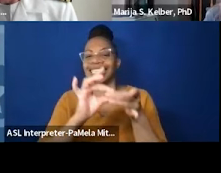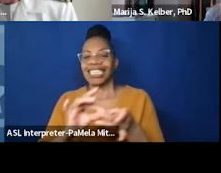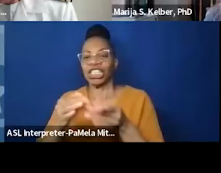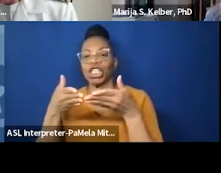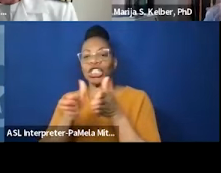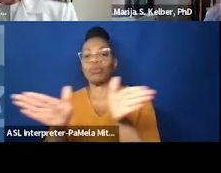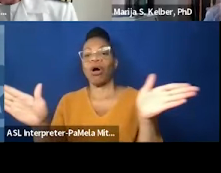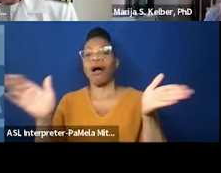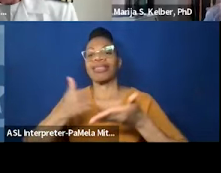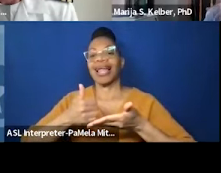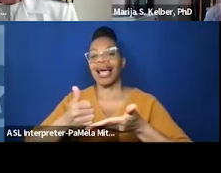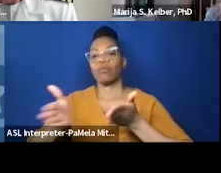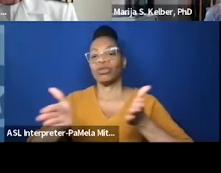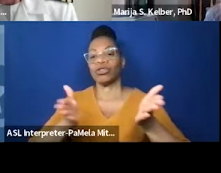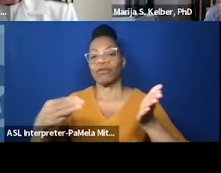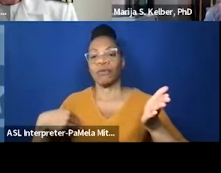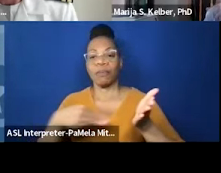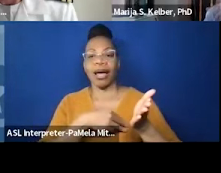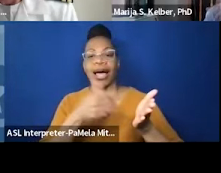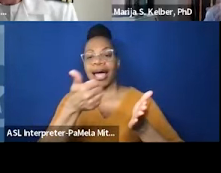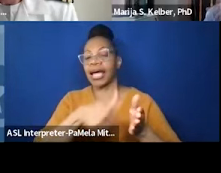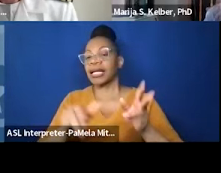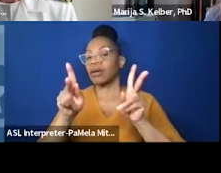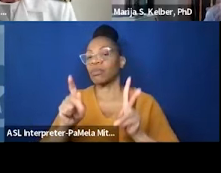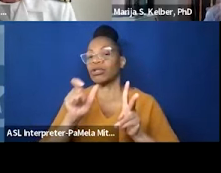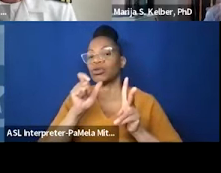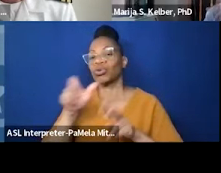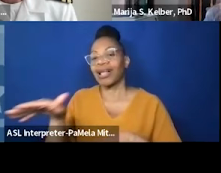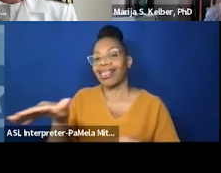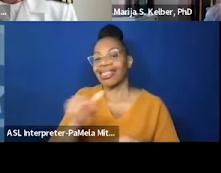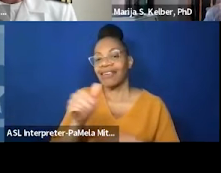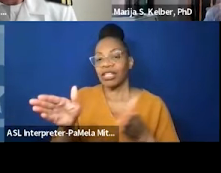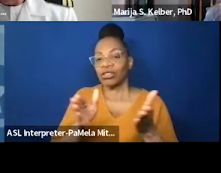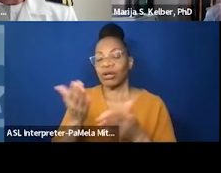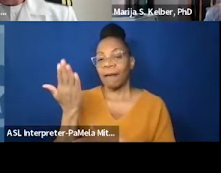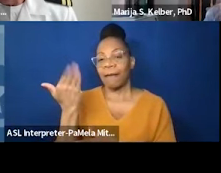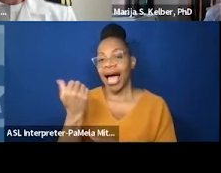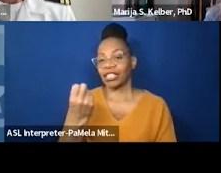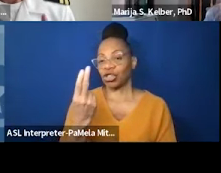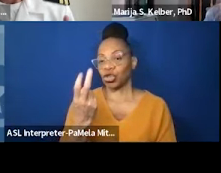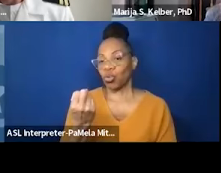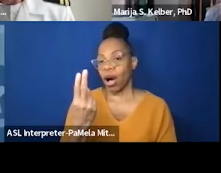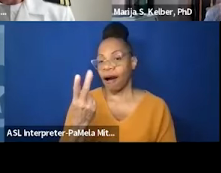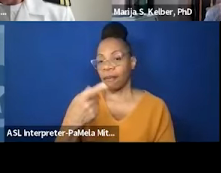and anybody who has exited service in the period of the last 12 months navigate again that broad behavioral health